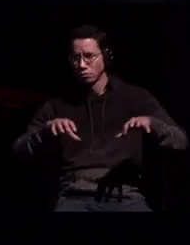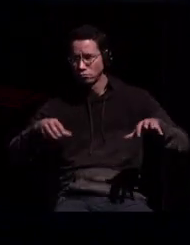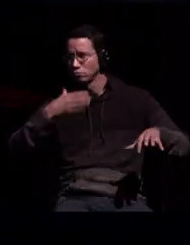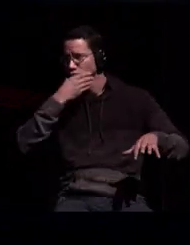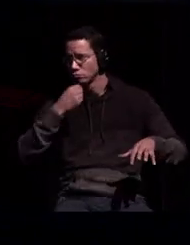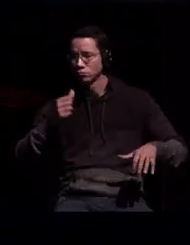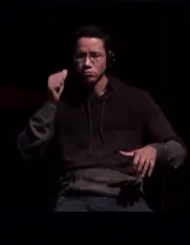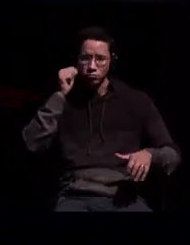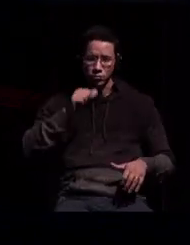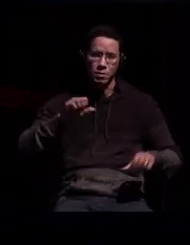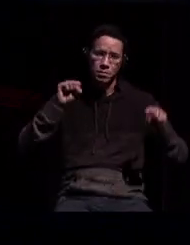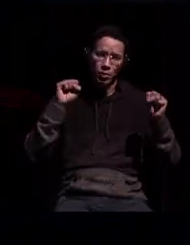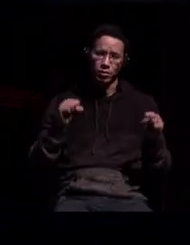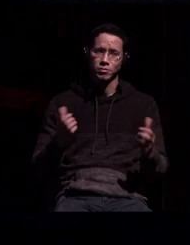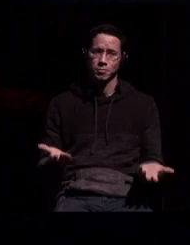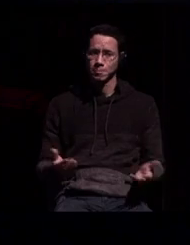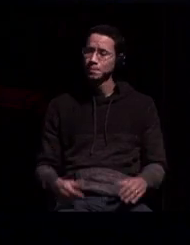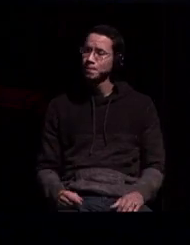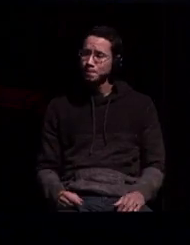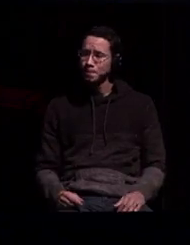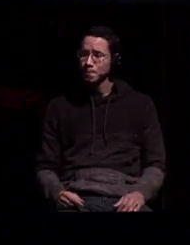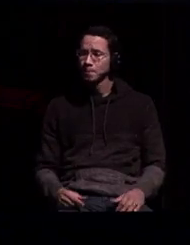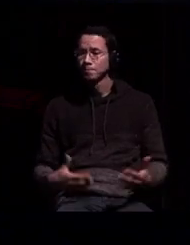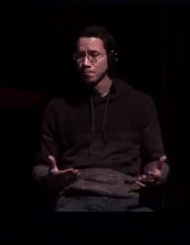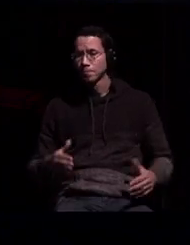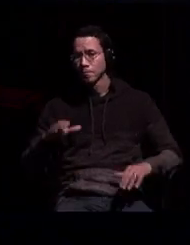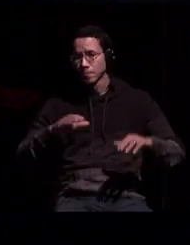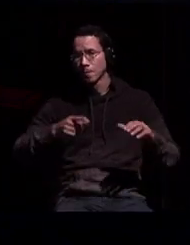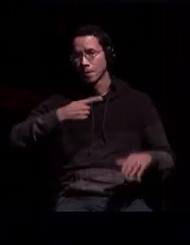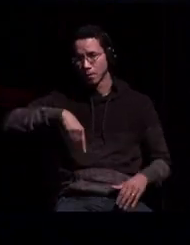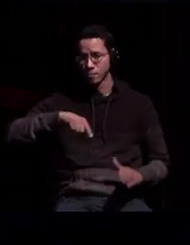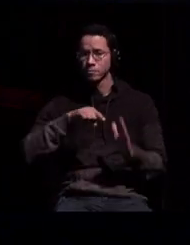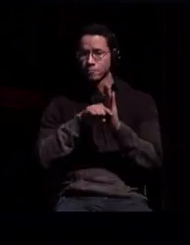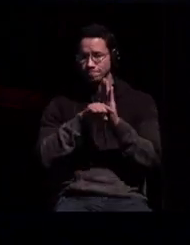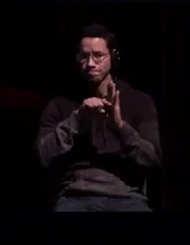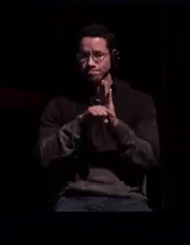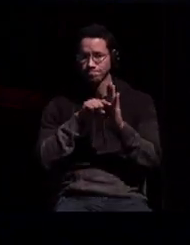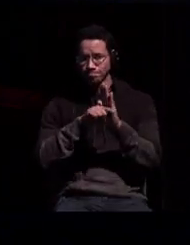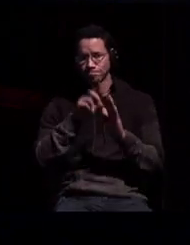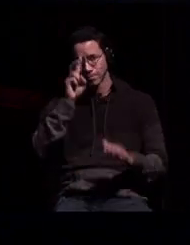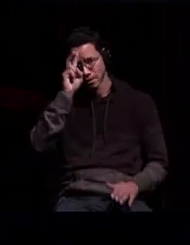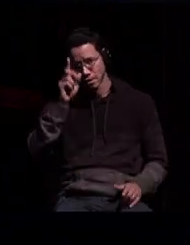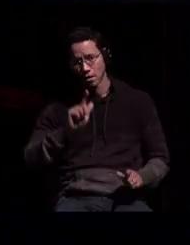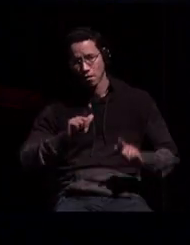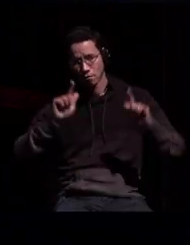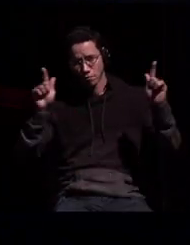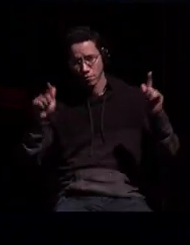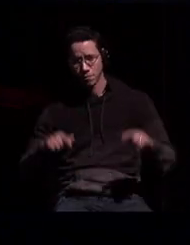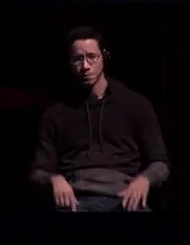We have to take it into account. It is very serious. If we don’t... It will continue to happen